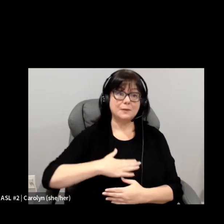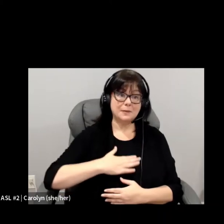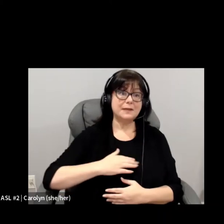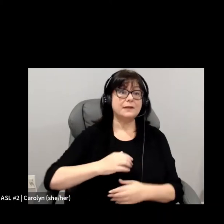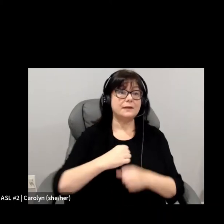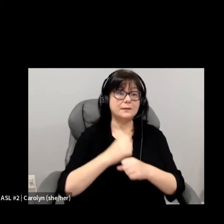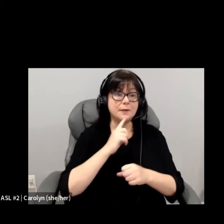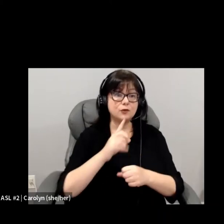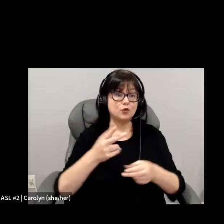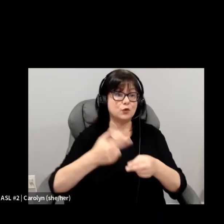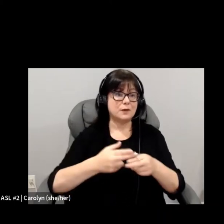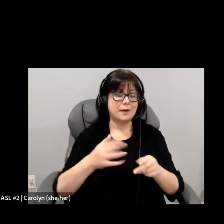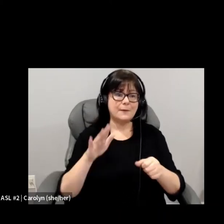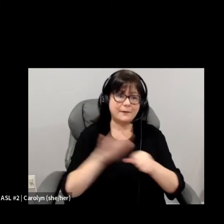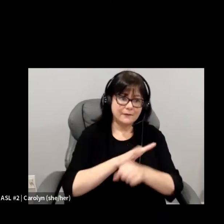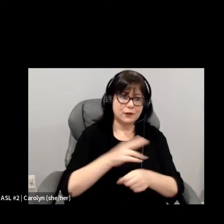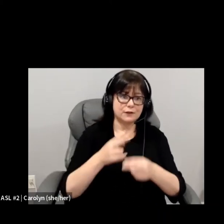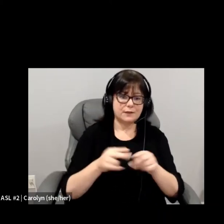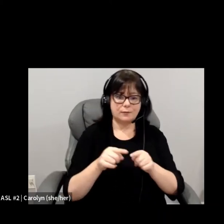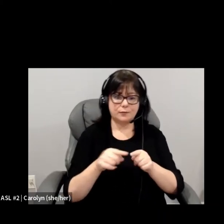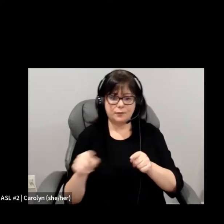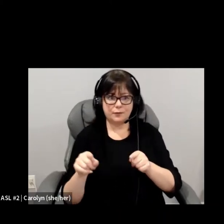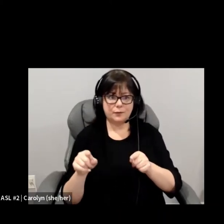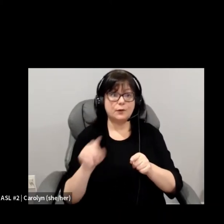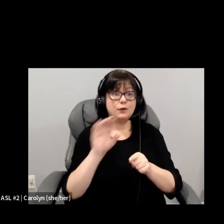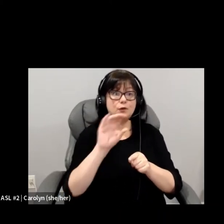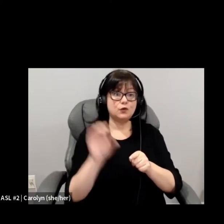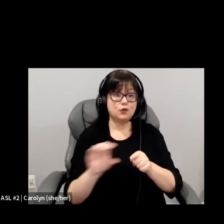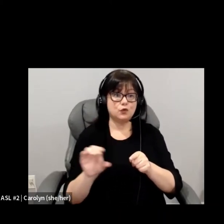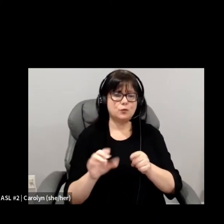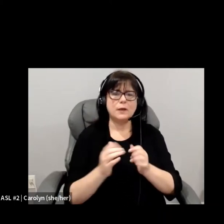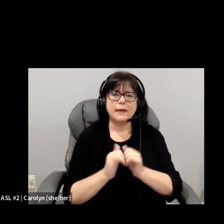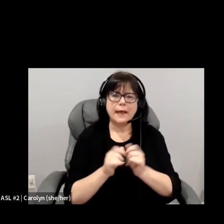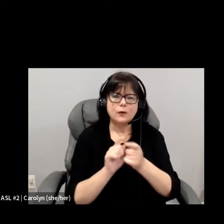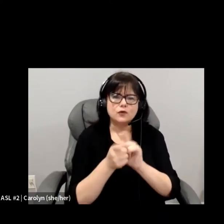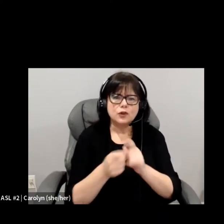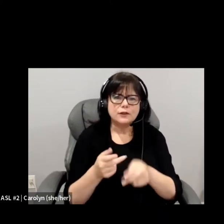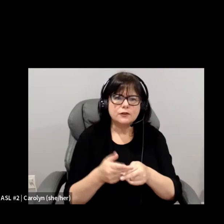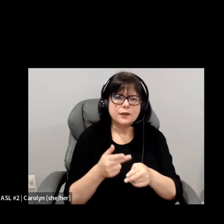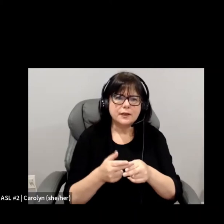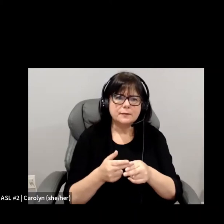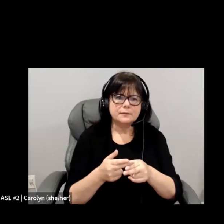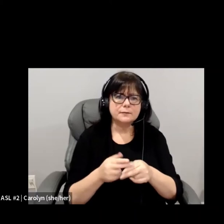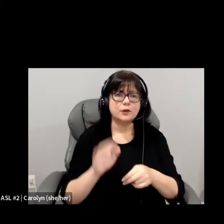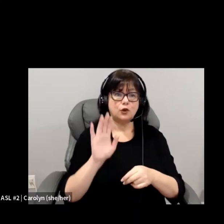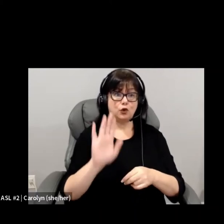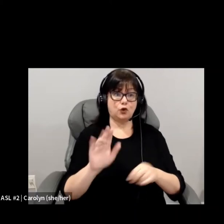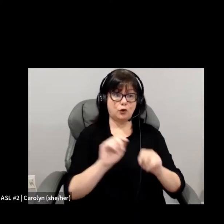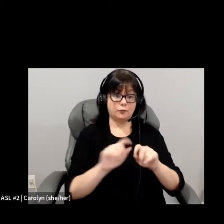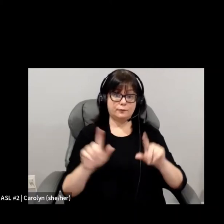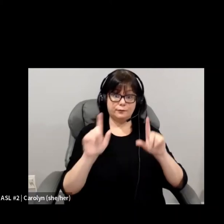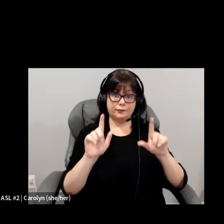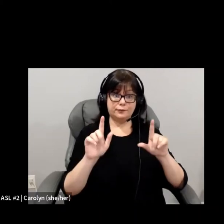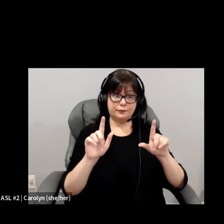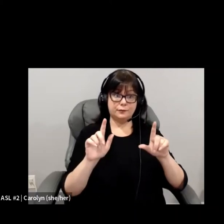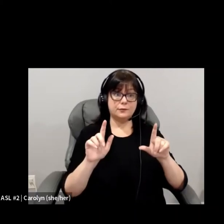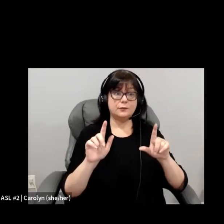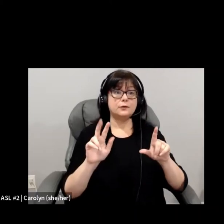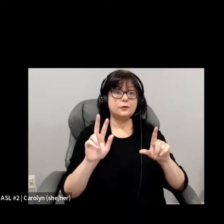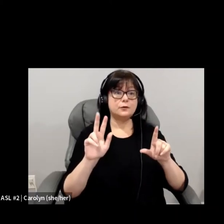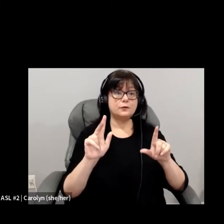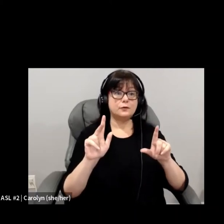HOVER OVER YOUR OWN WINDOW, RIGHT CLICK AND TYPE YOUR FULL NAME.